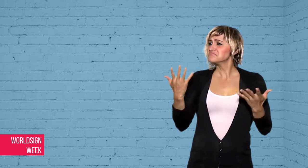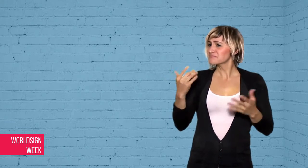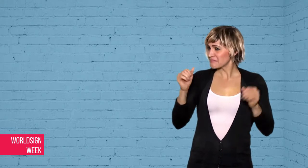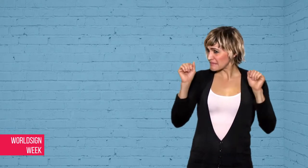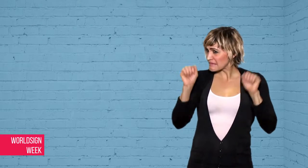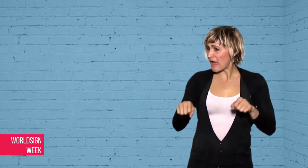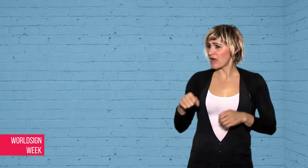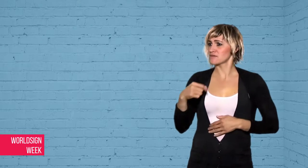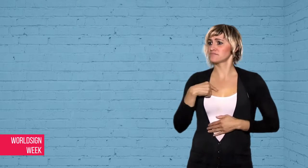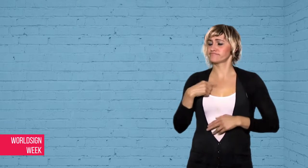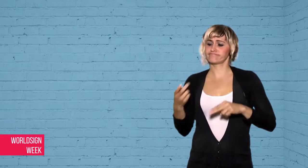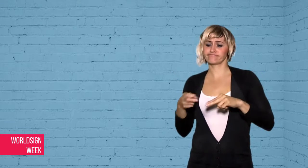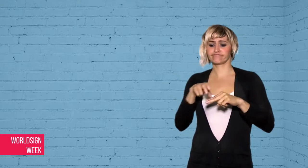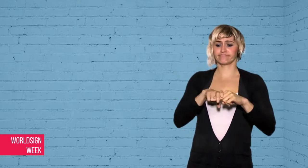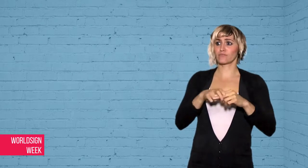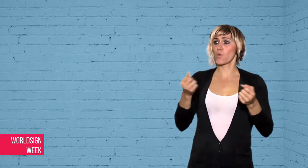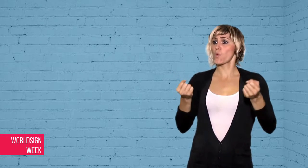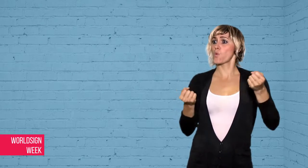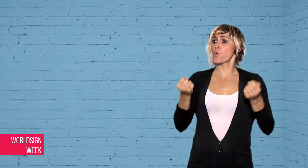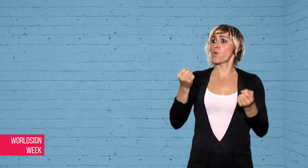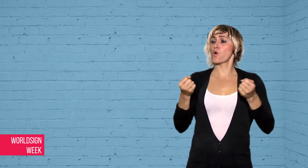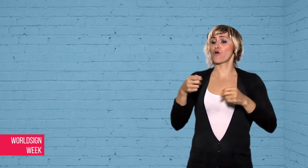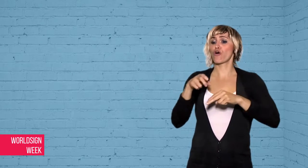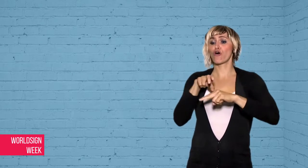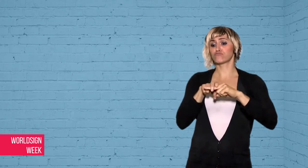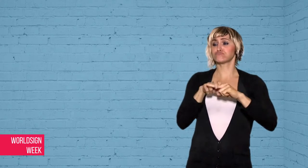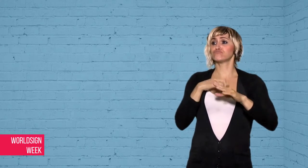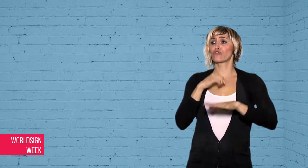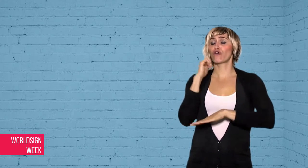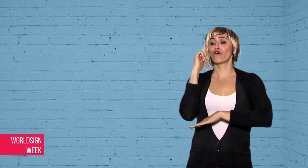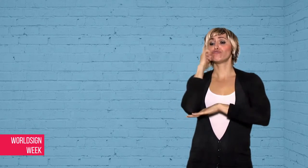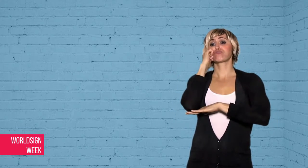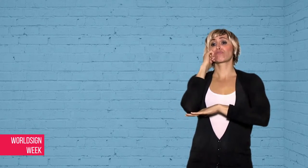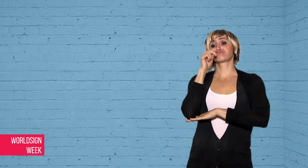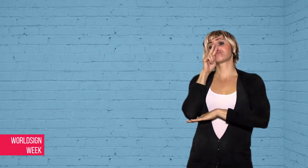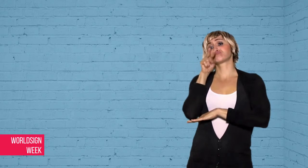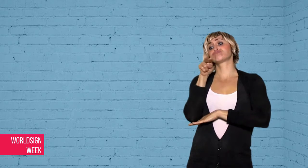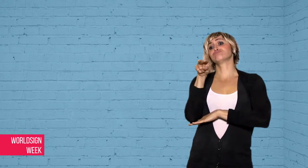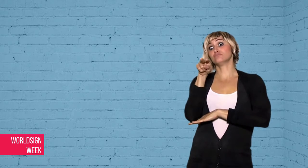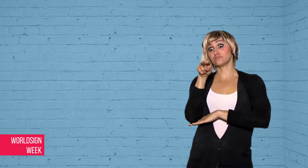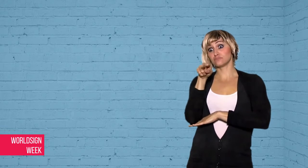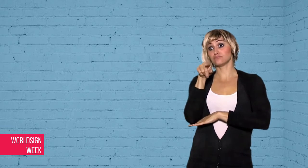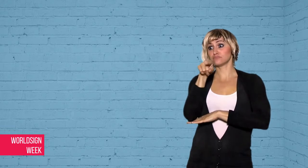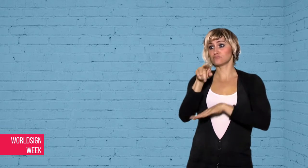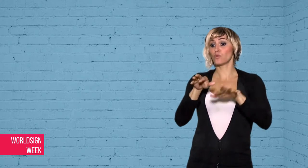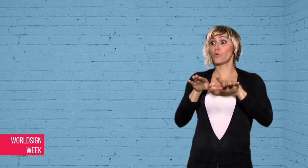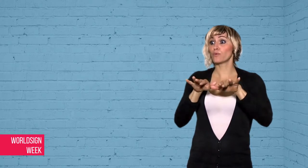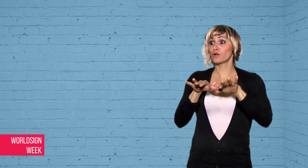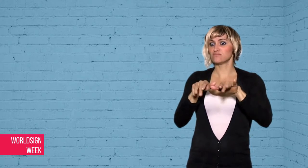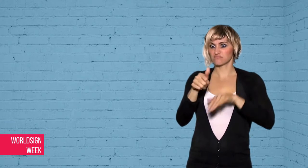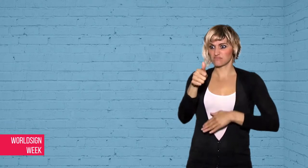Can I sit back and let a computer drive the car?